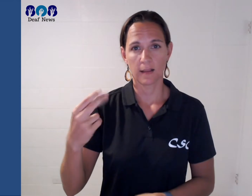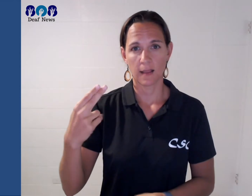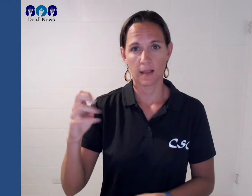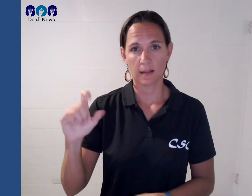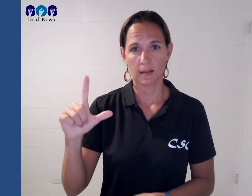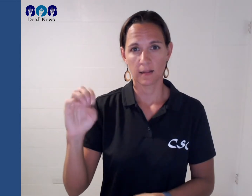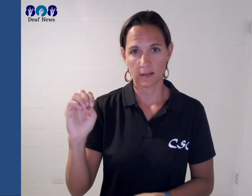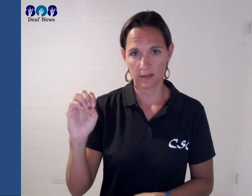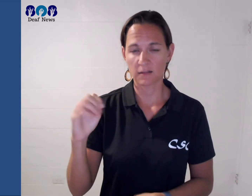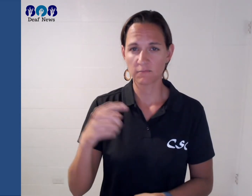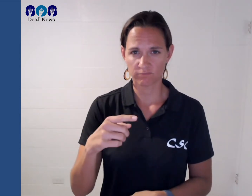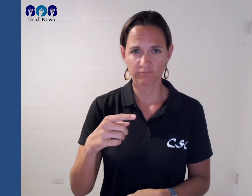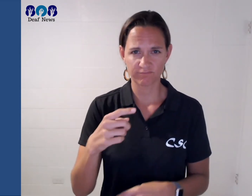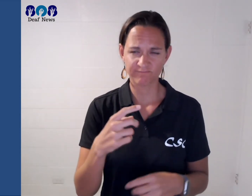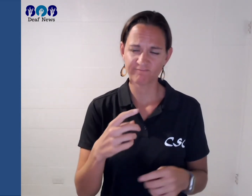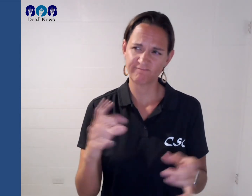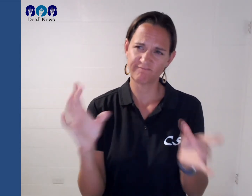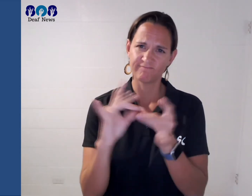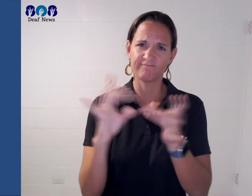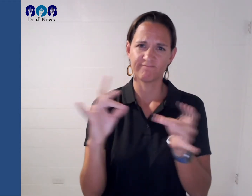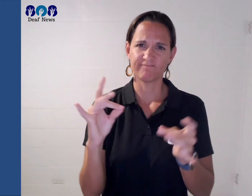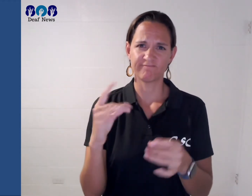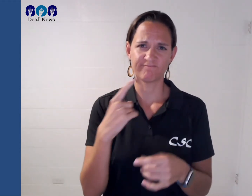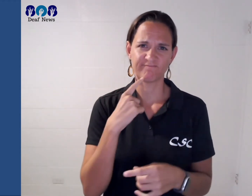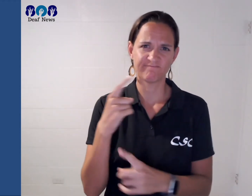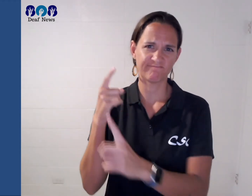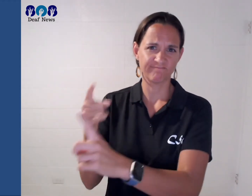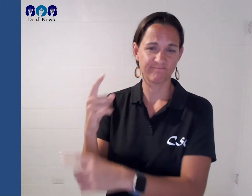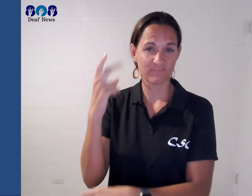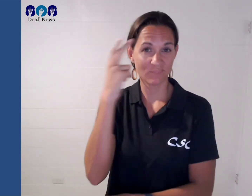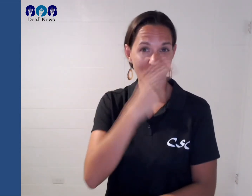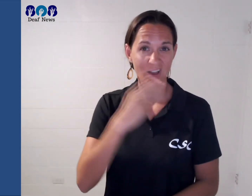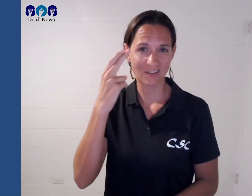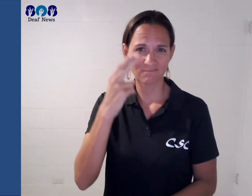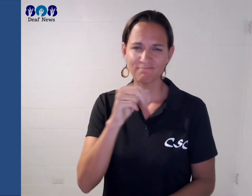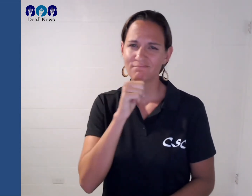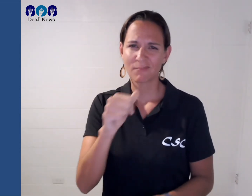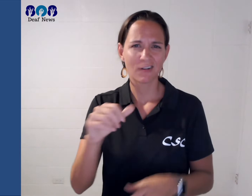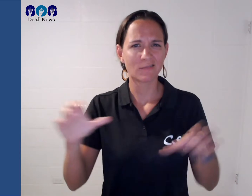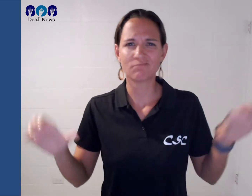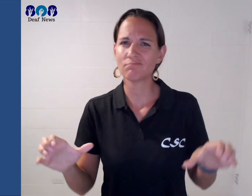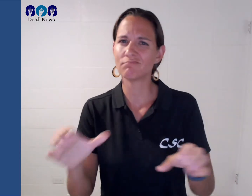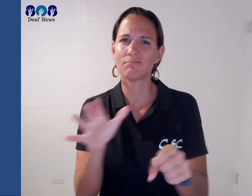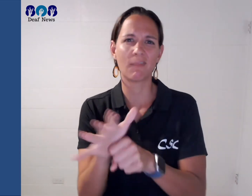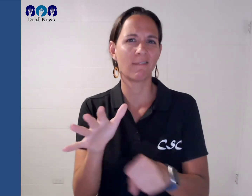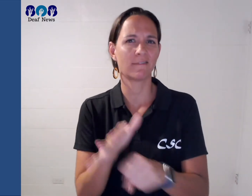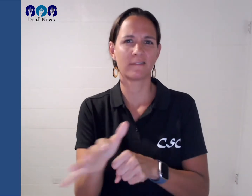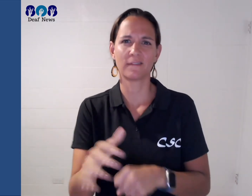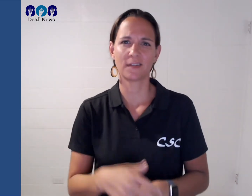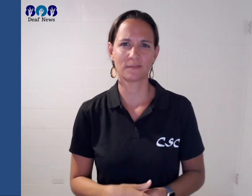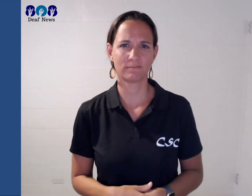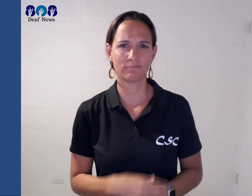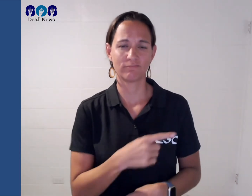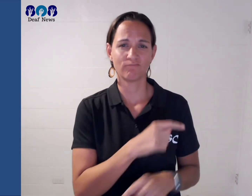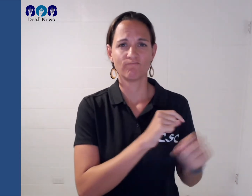Kai Kahele, a Democratic, said that Hawaii isn’t doing enough.